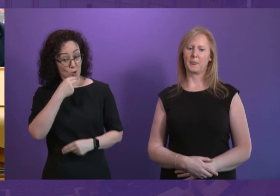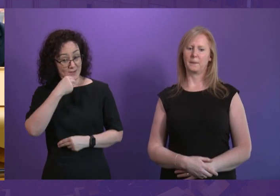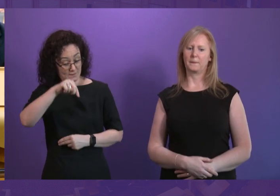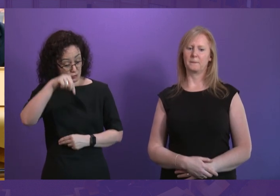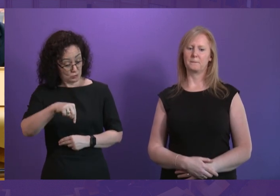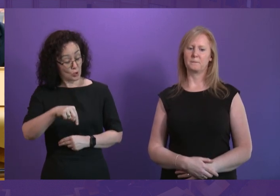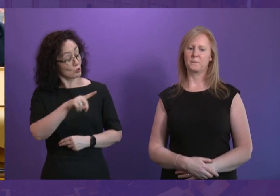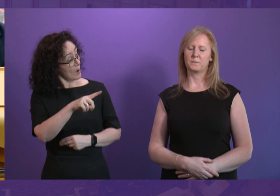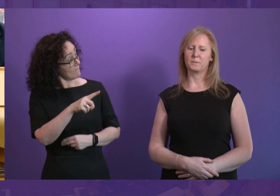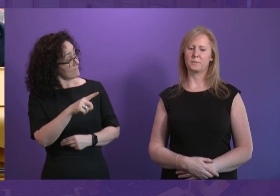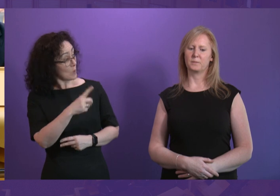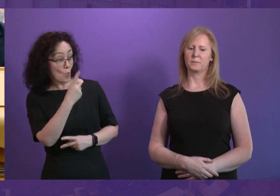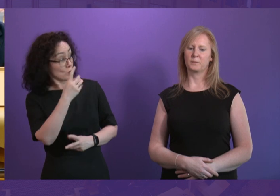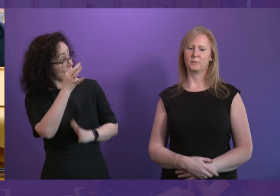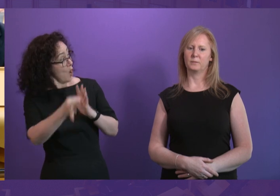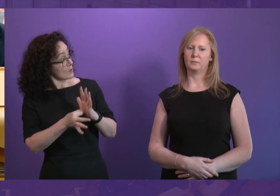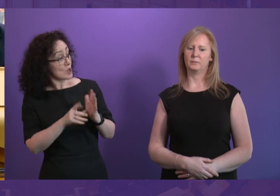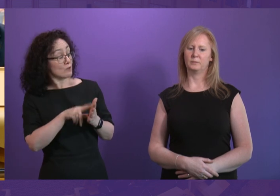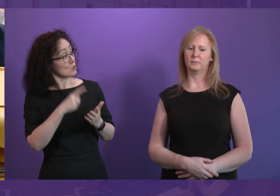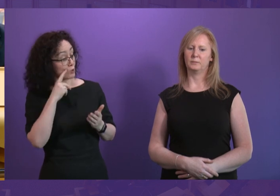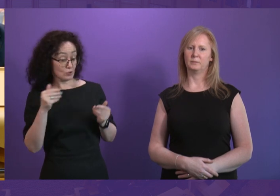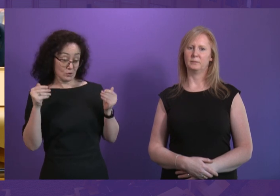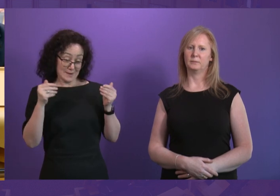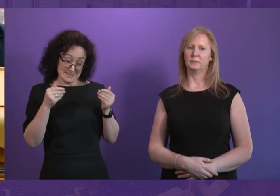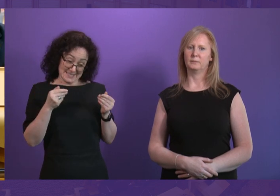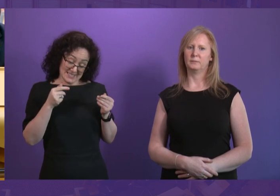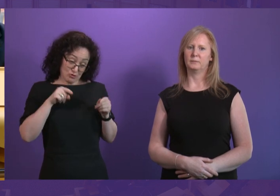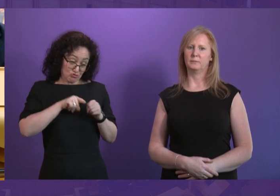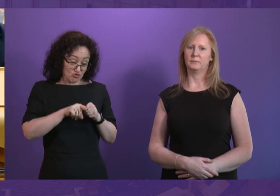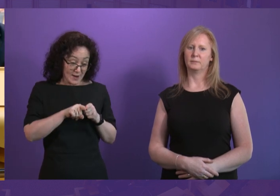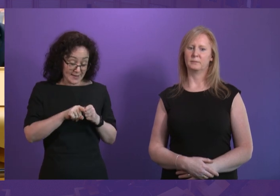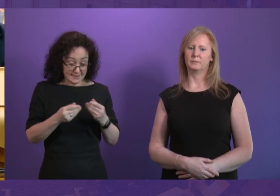hours. If he wants us to spend more on local government, which line in the budget should